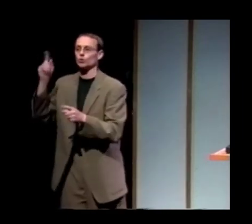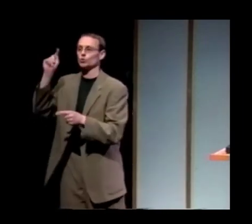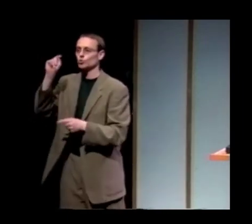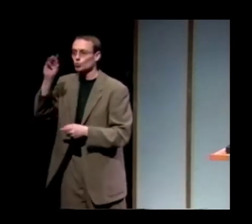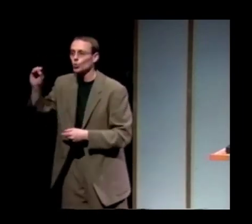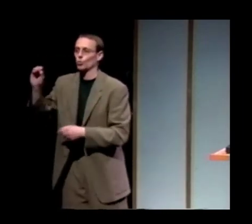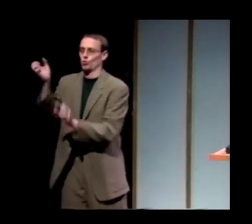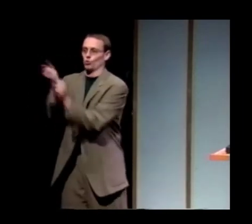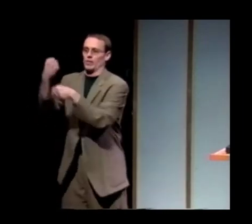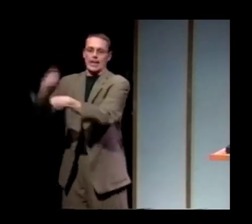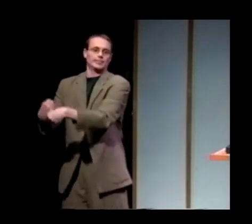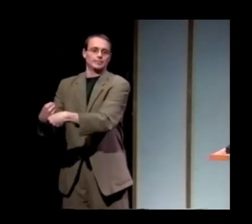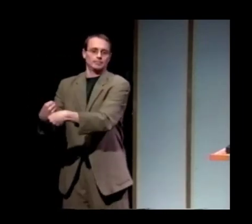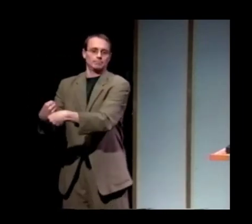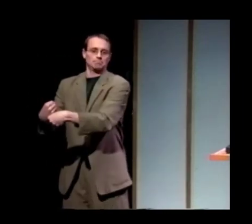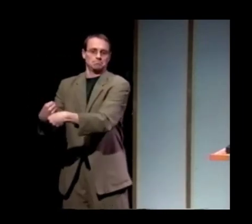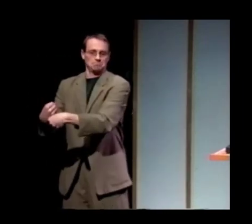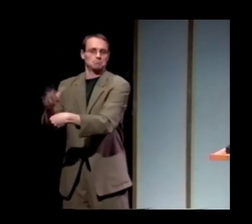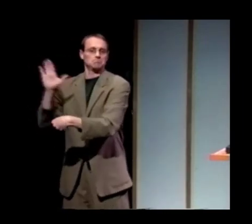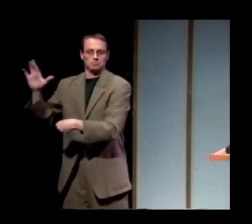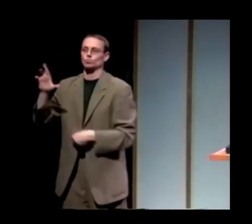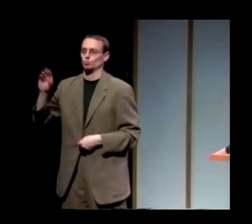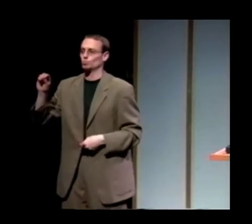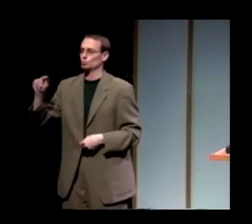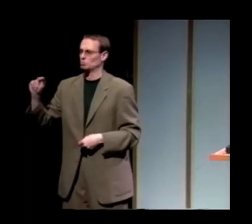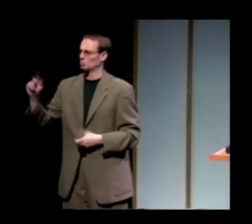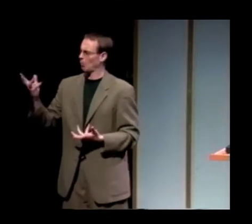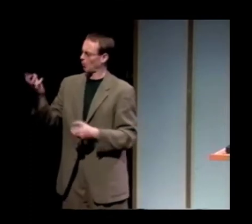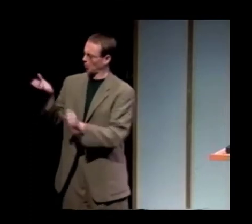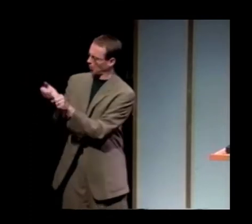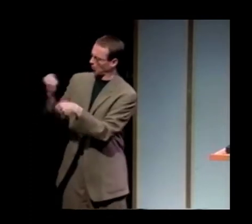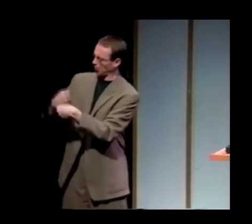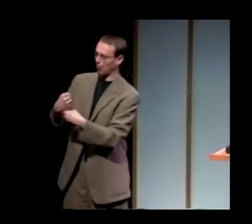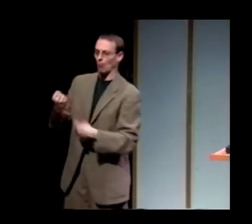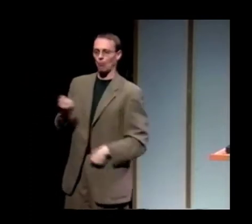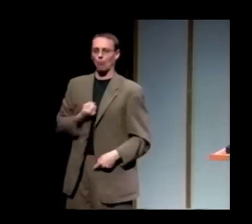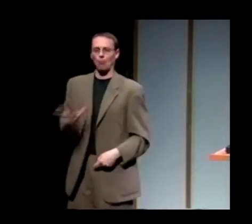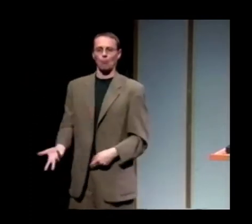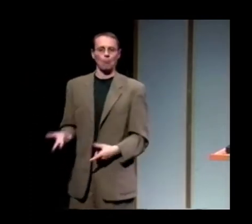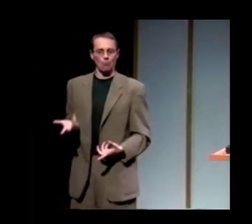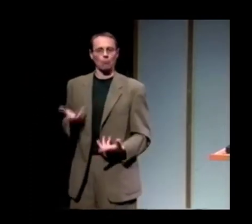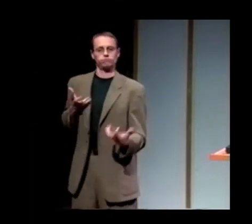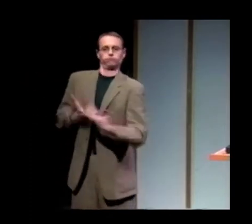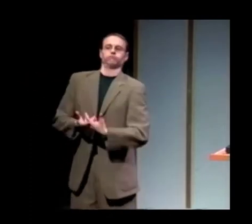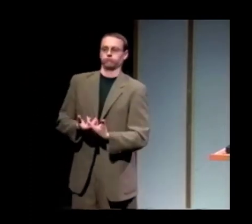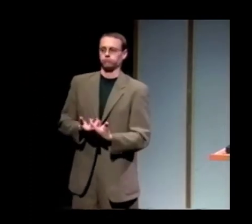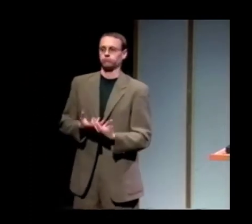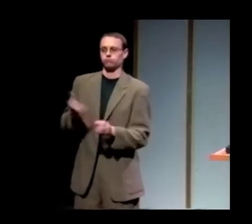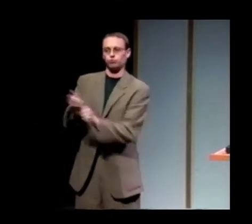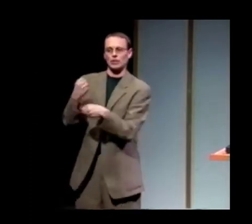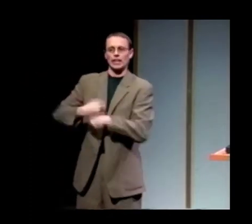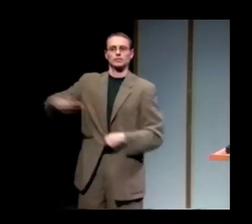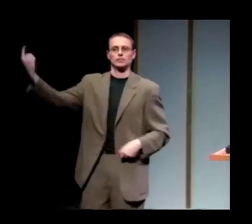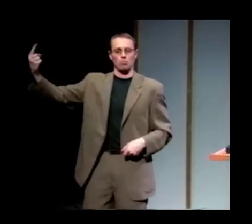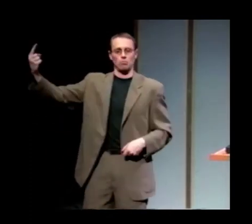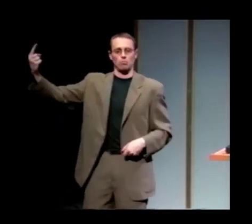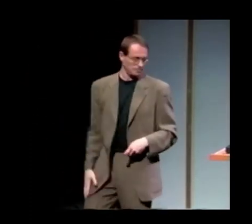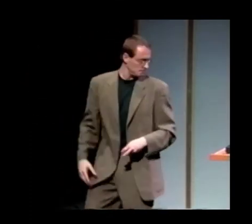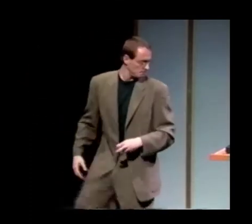WHICH MEANS TO CREATE, OK? SO THAT'S THE LATIN FOR LITERATURE.